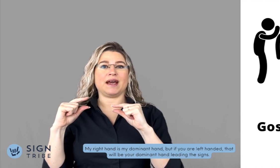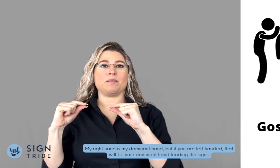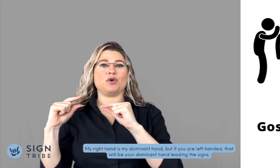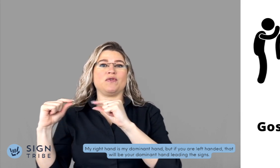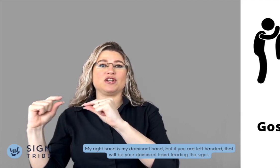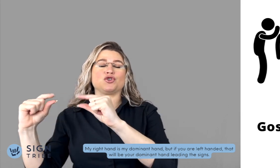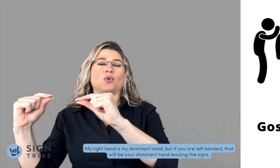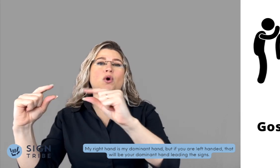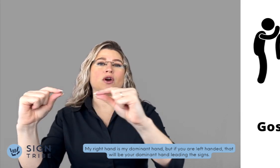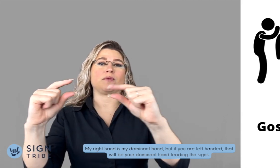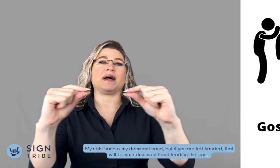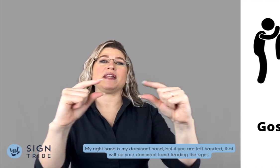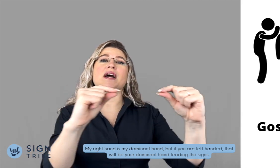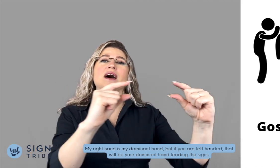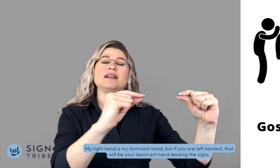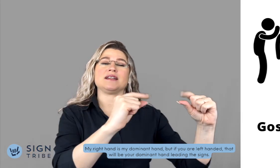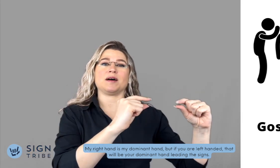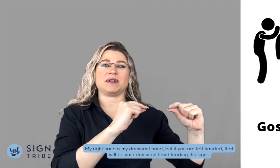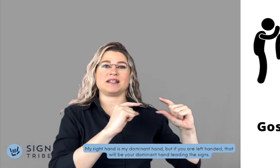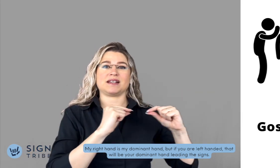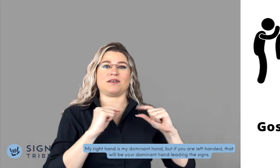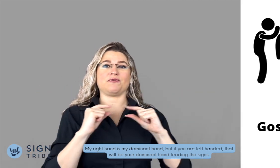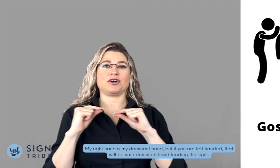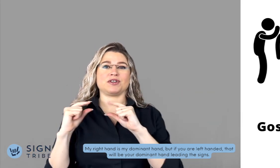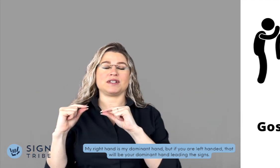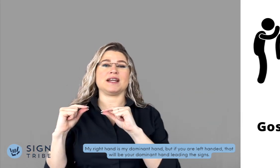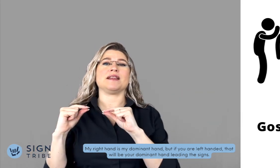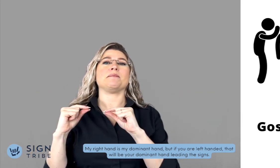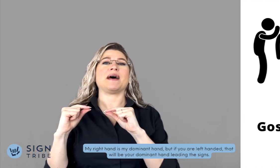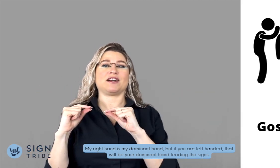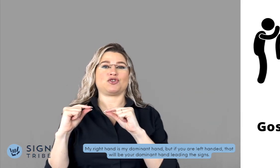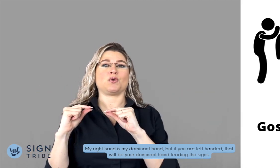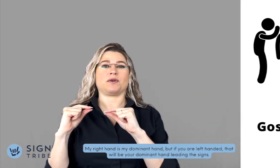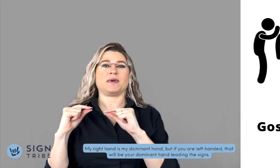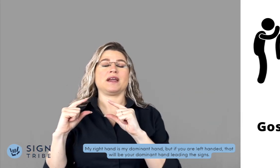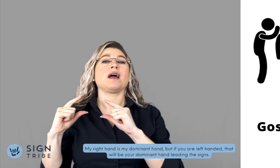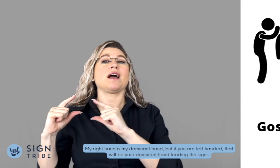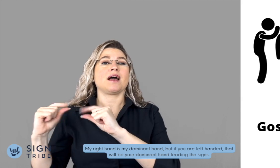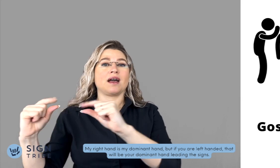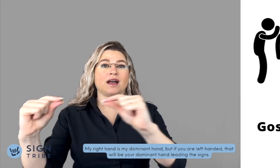I'm moving toward my non dominant side first and then back toward me.